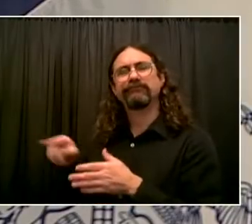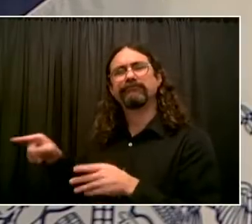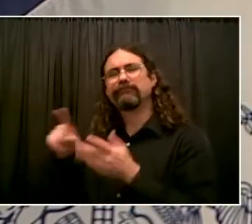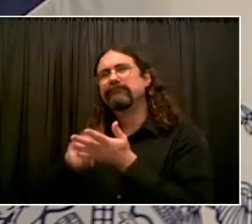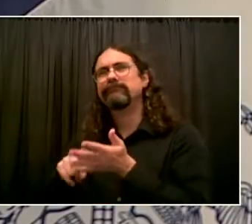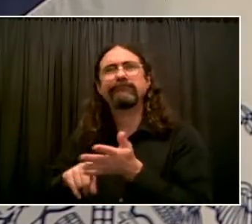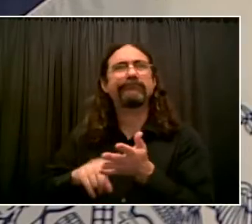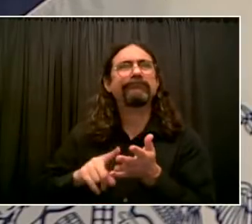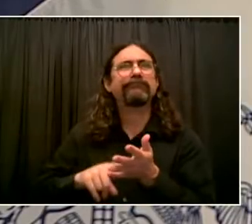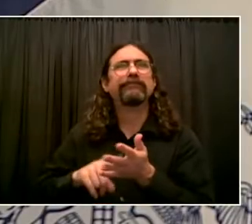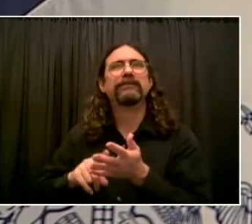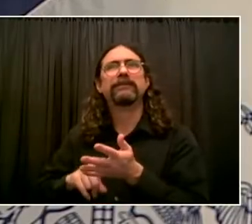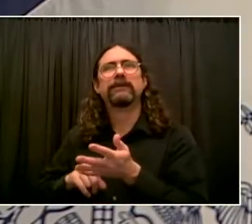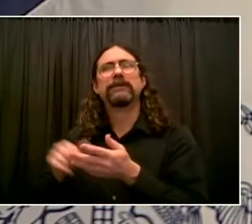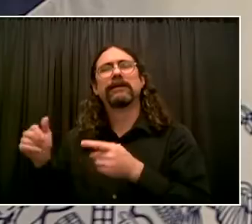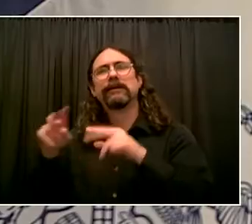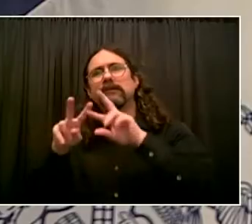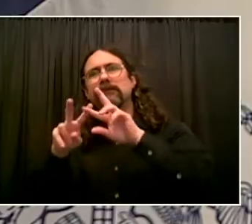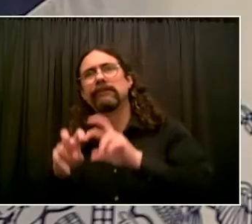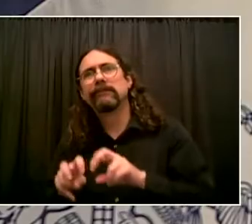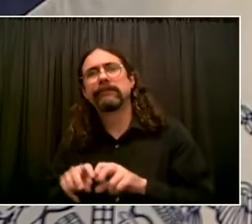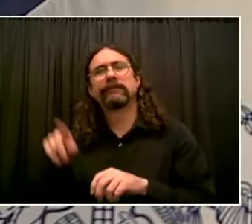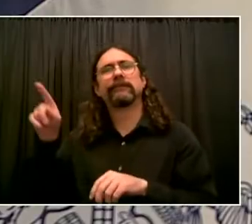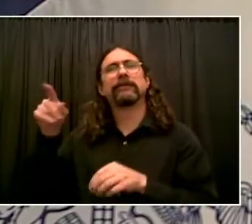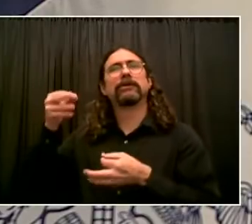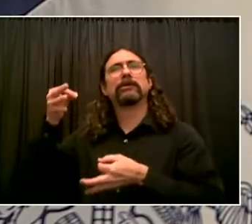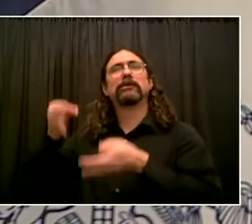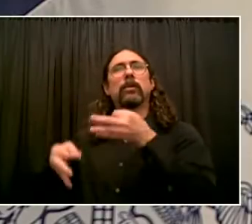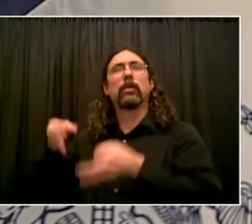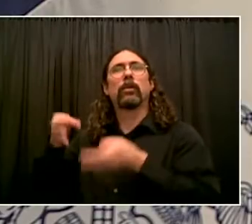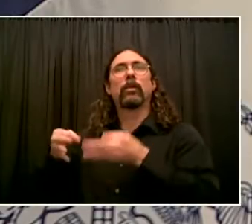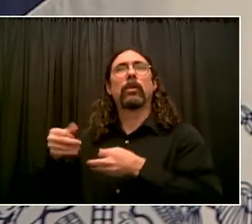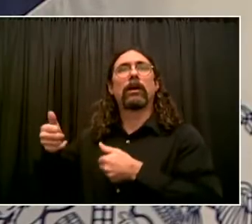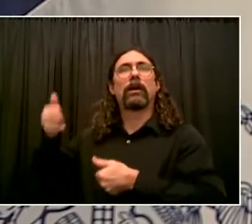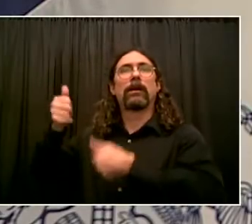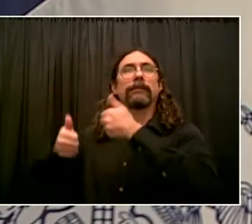OFFICE OF COURT ADMINISTRATION IS THAT OUYR ADMINISTRATION S HA